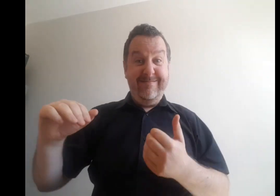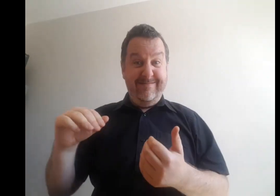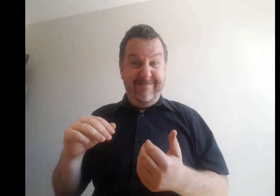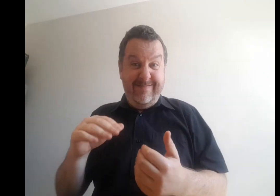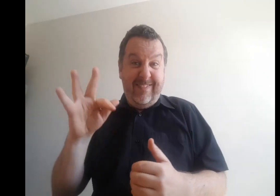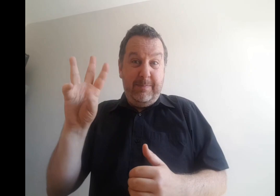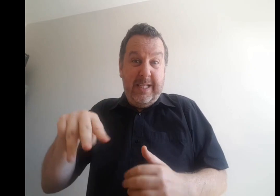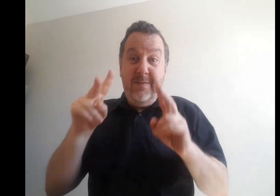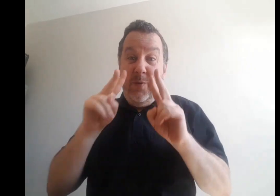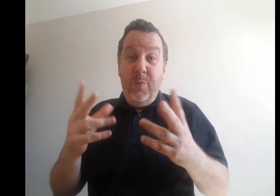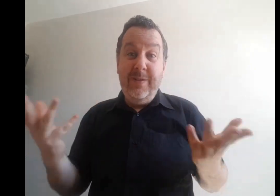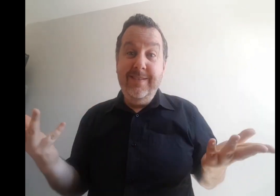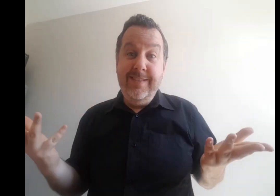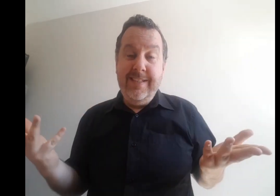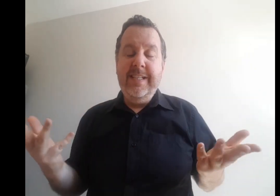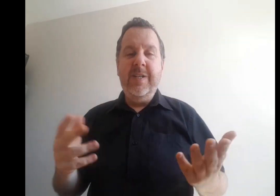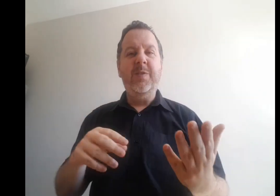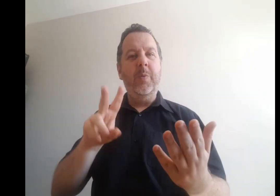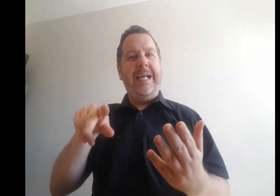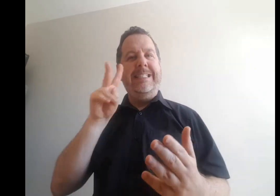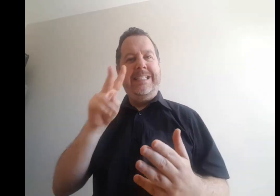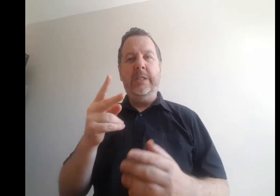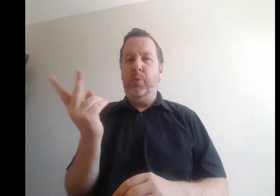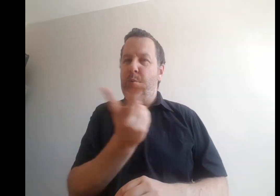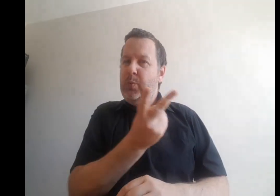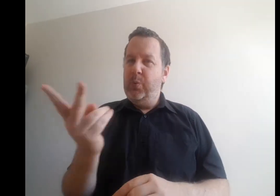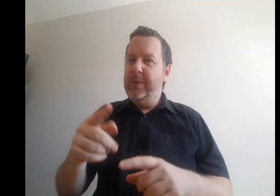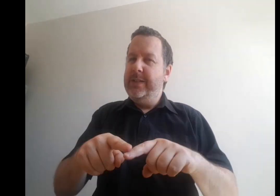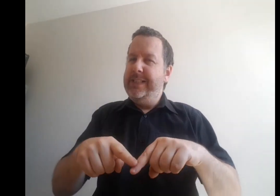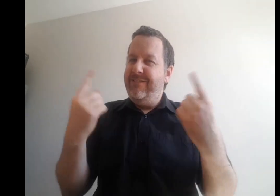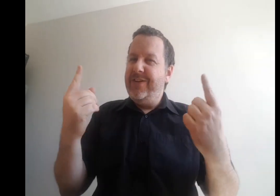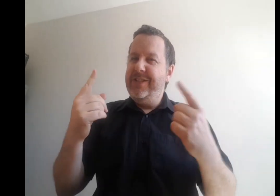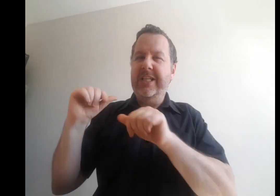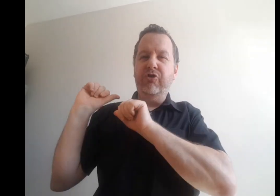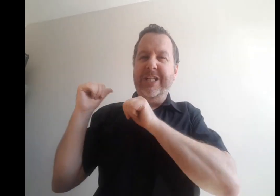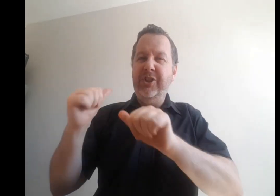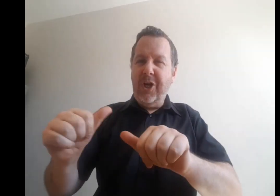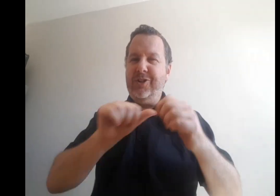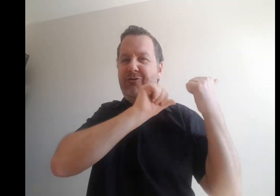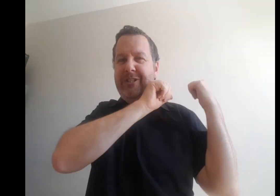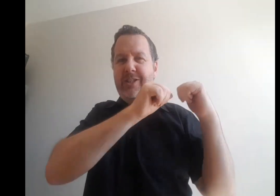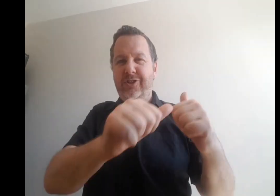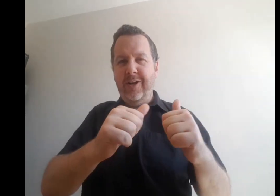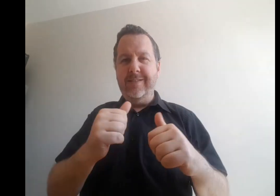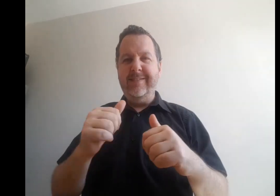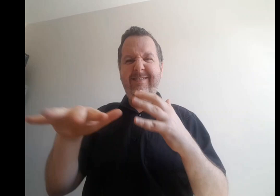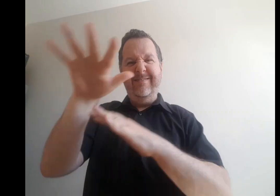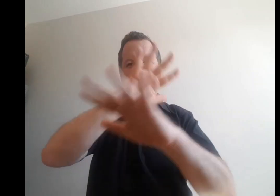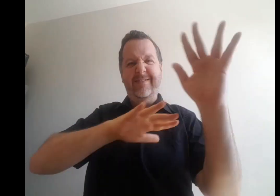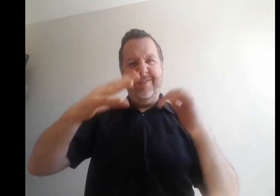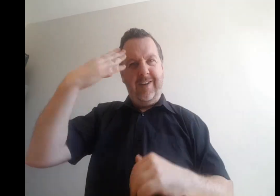So you can definitely see traces of both political traditions among deaf people at the time.